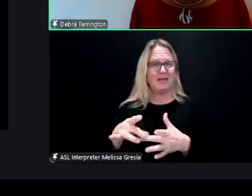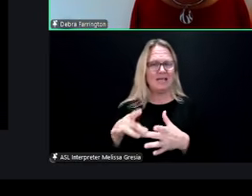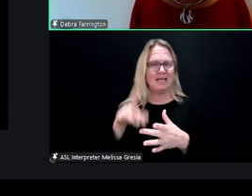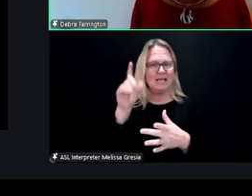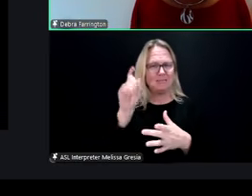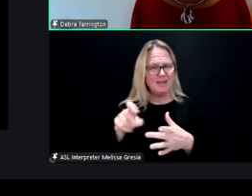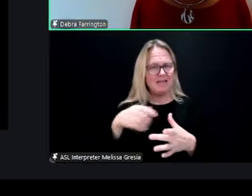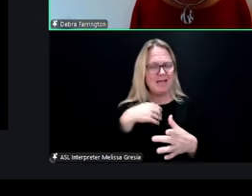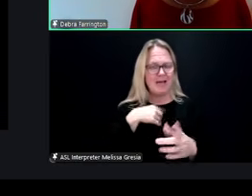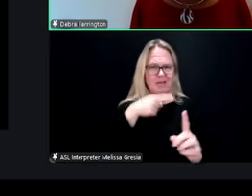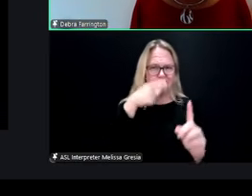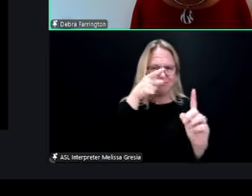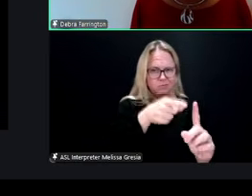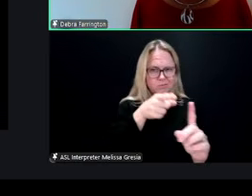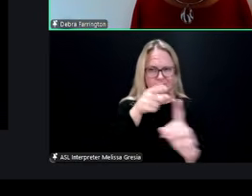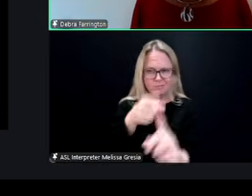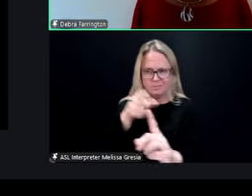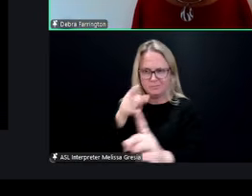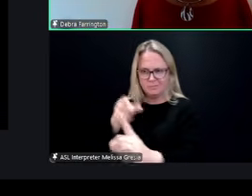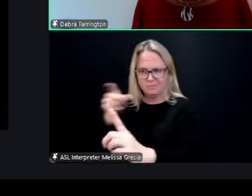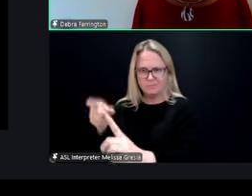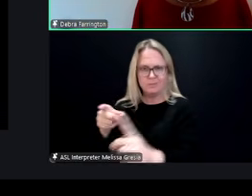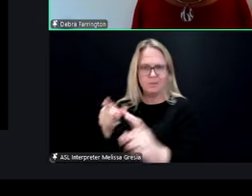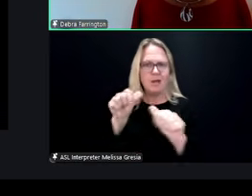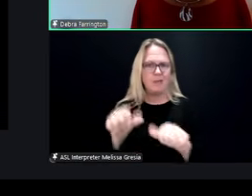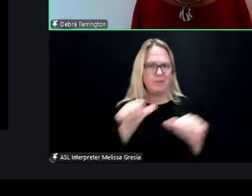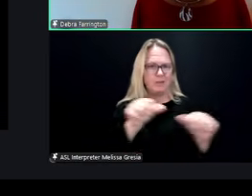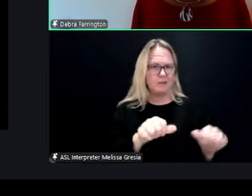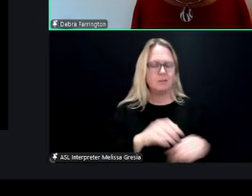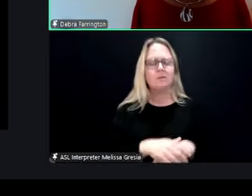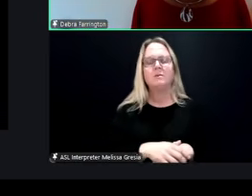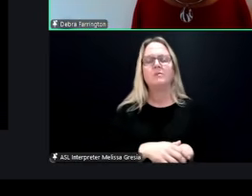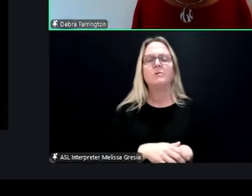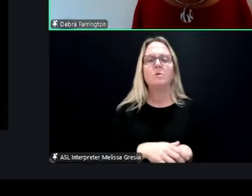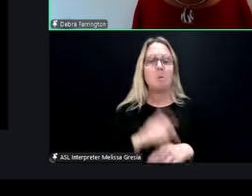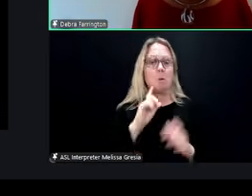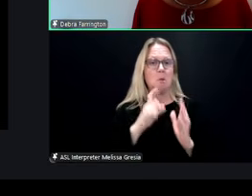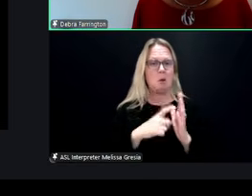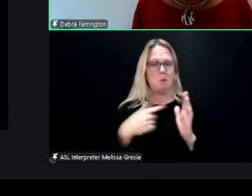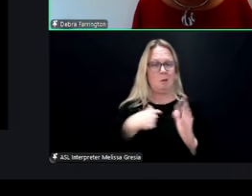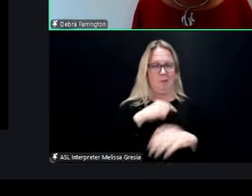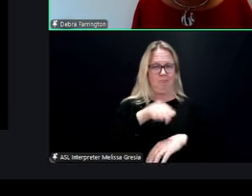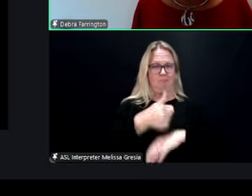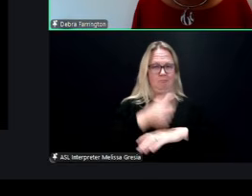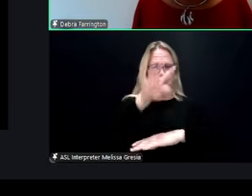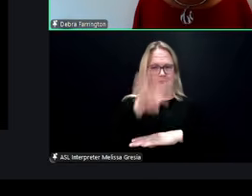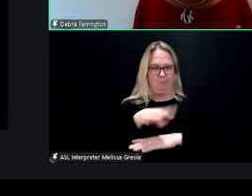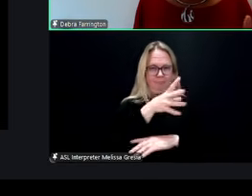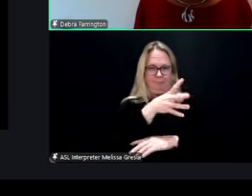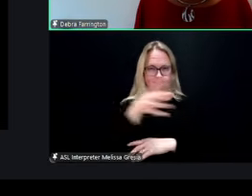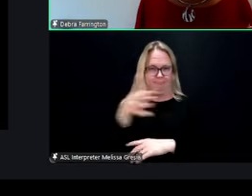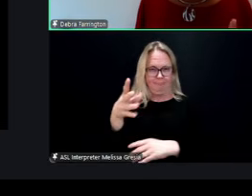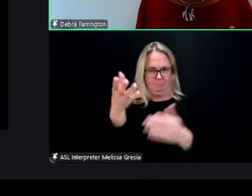operational capabilities and you'll see that we have organized those capabilities into four